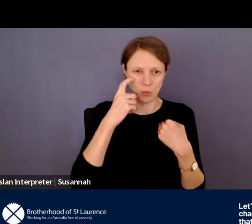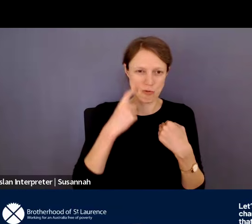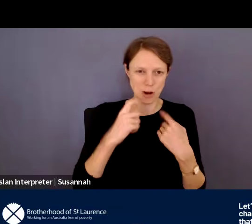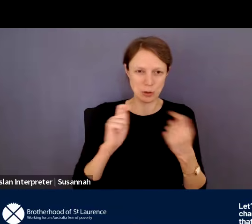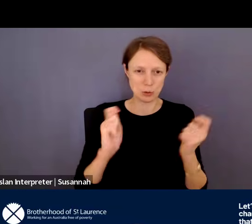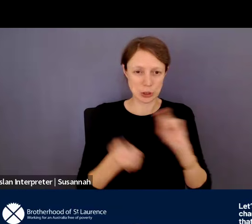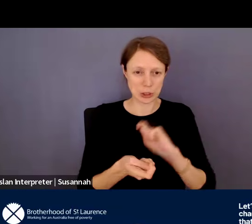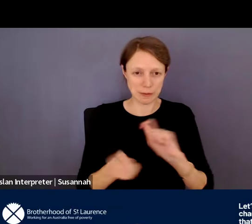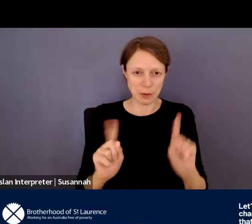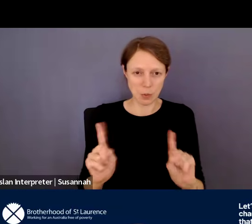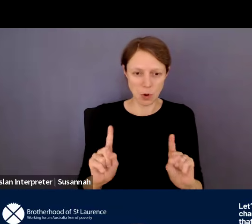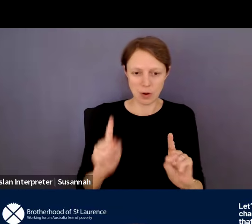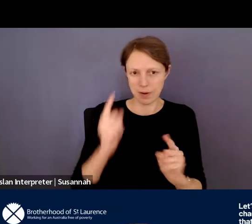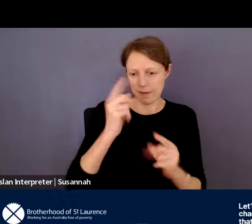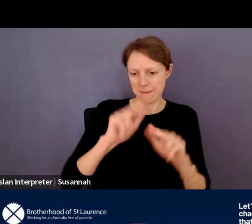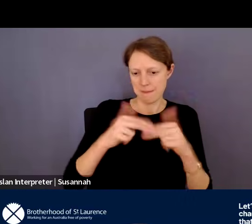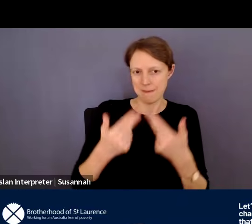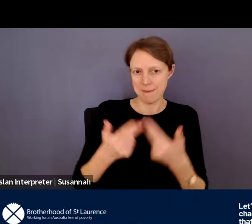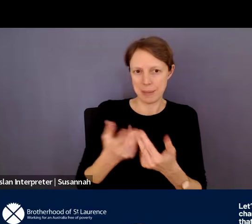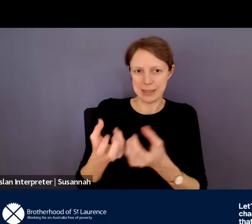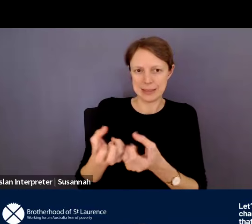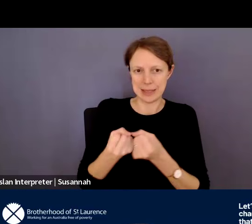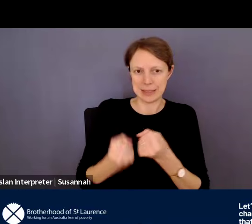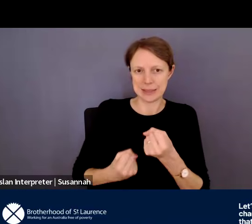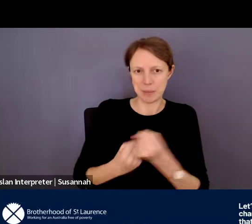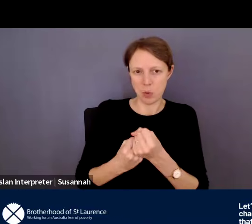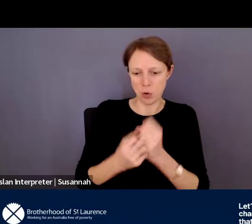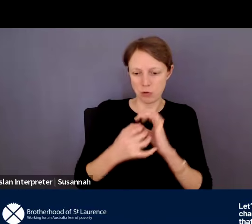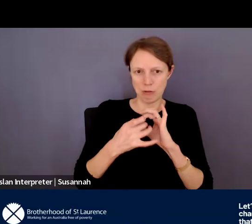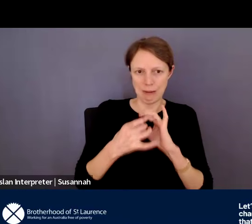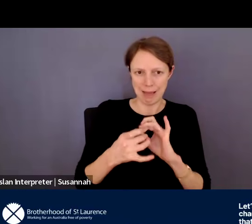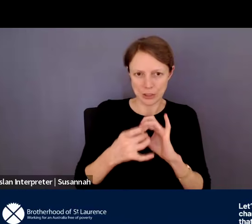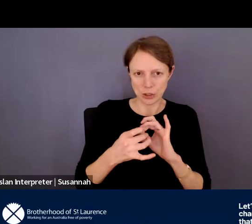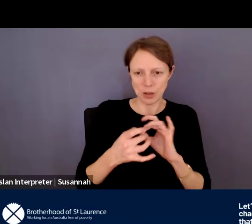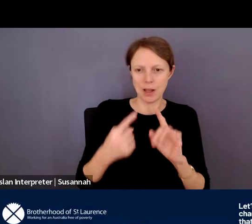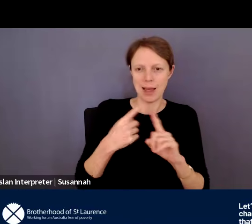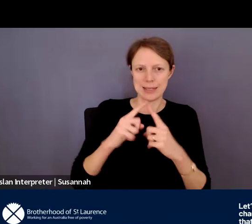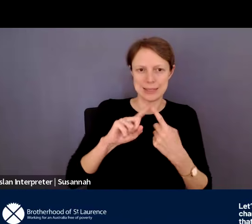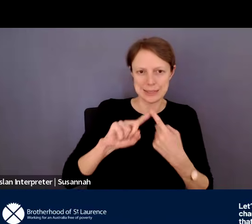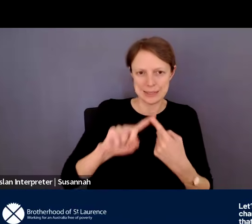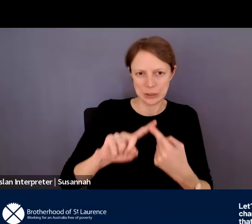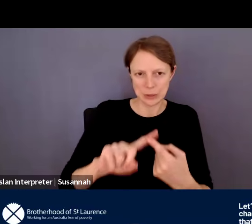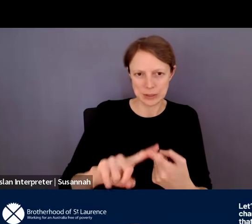are experiencing support that's relational and continuous and that we are reaching out into